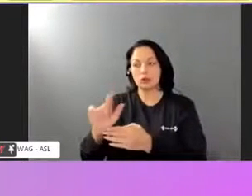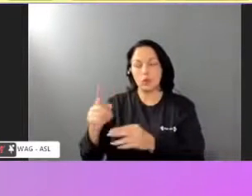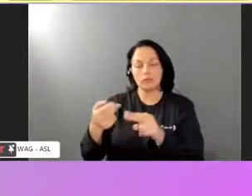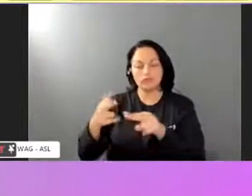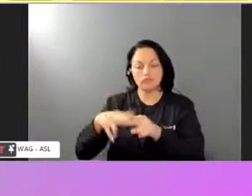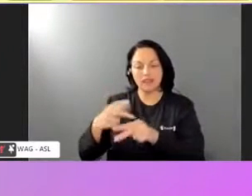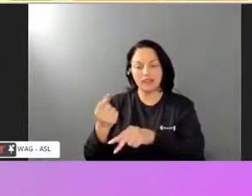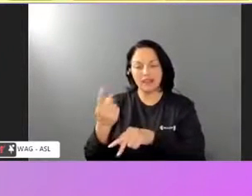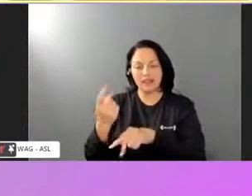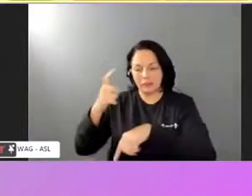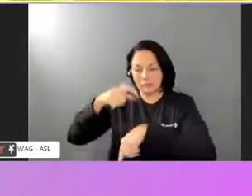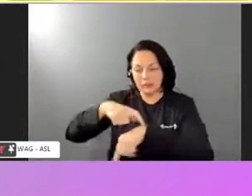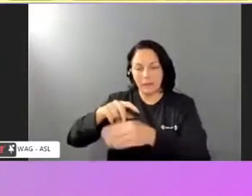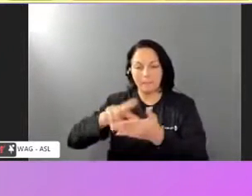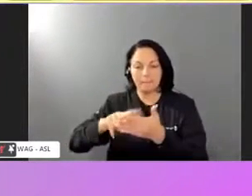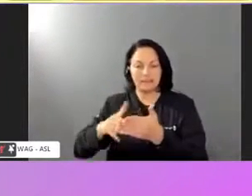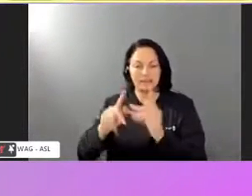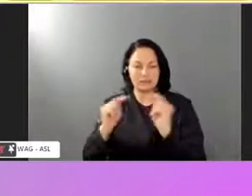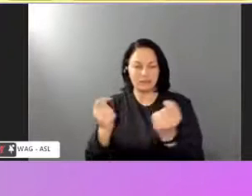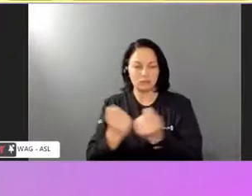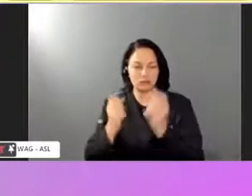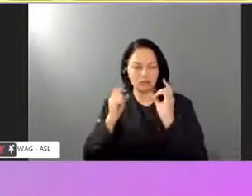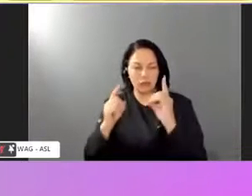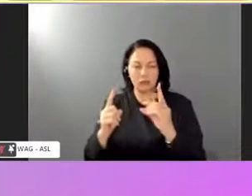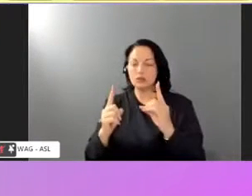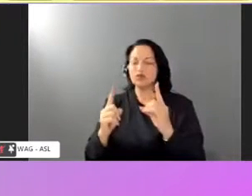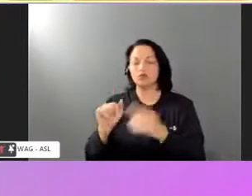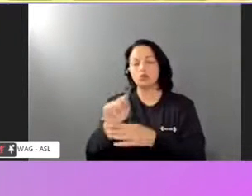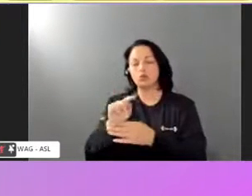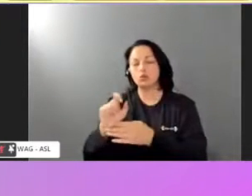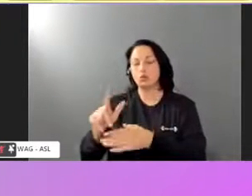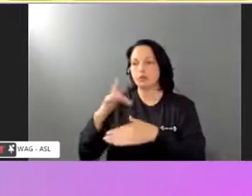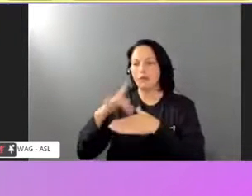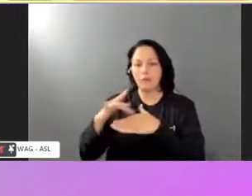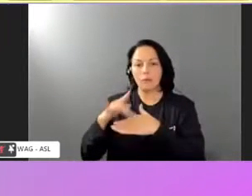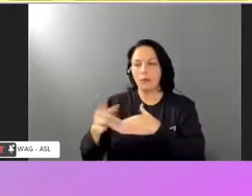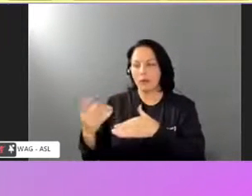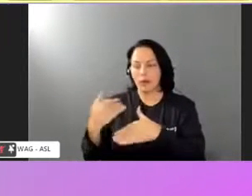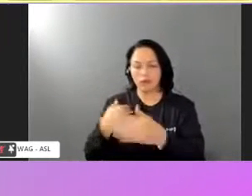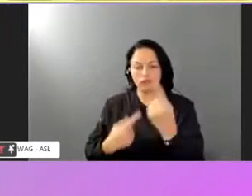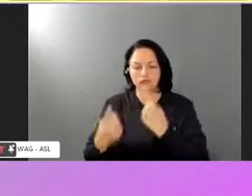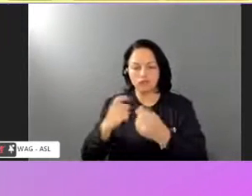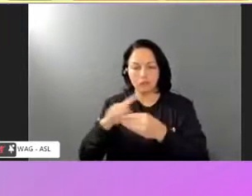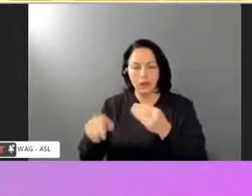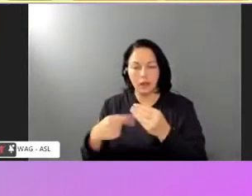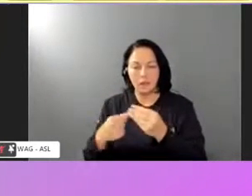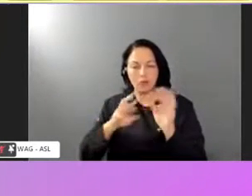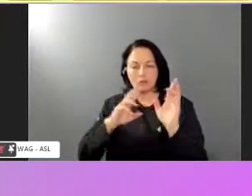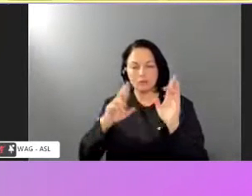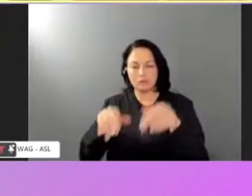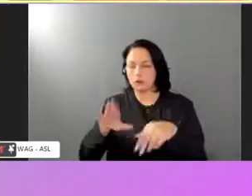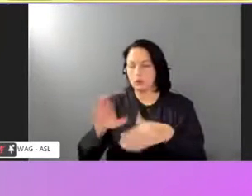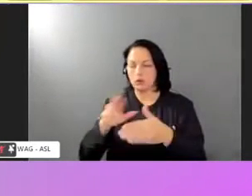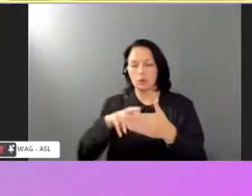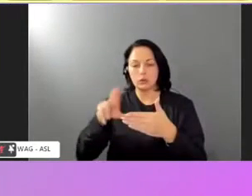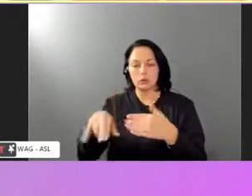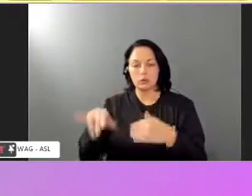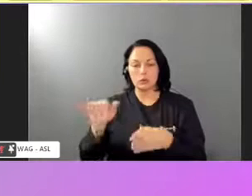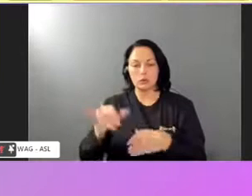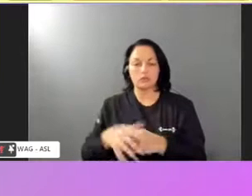30,000 at 4.5%. Additionally mentions of the X tool have increased 11 times indicating that teams are